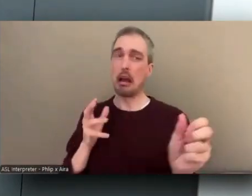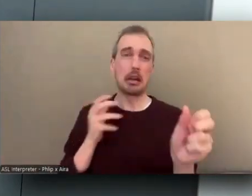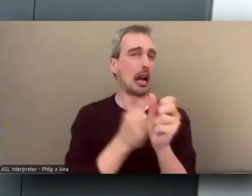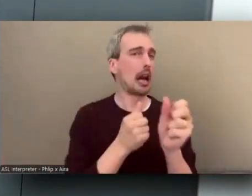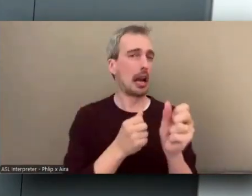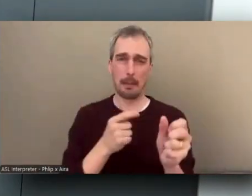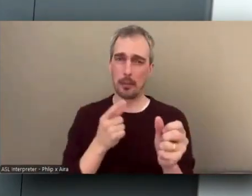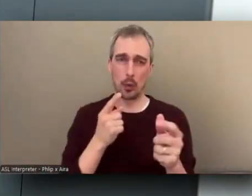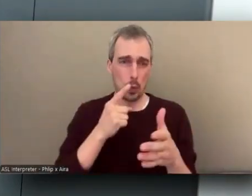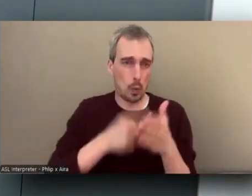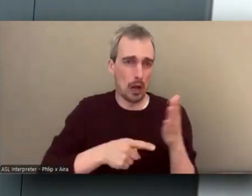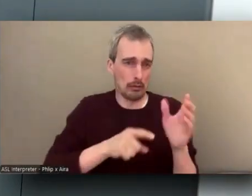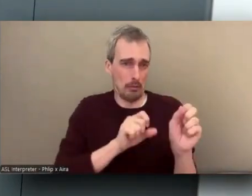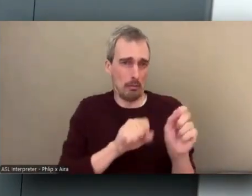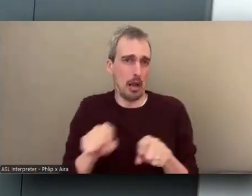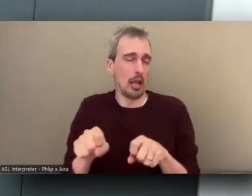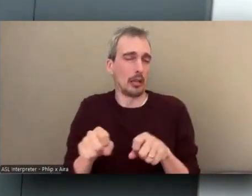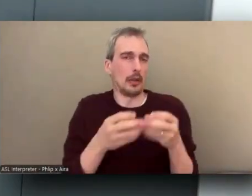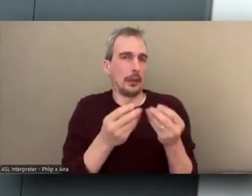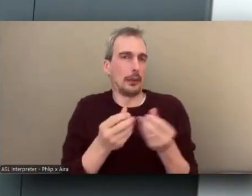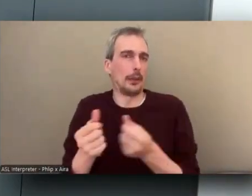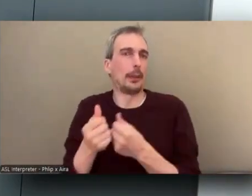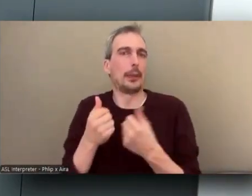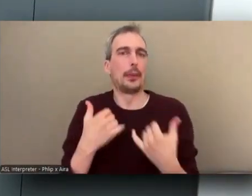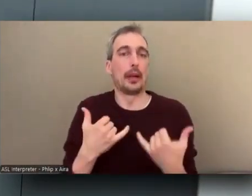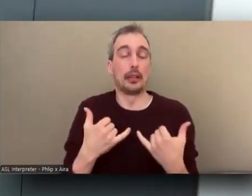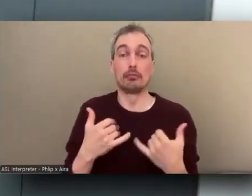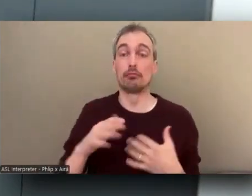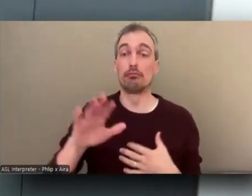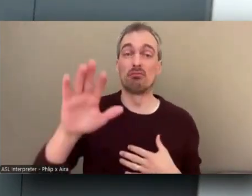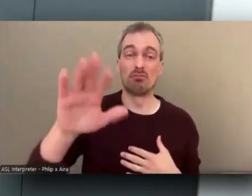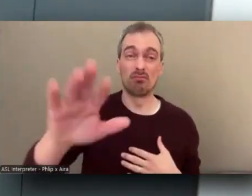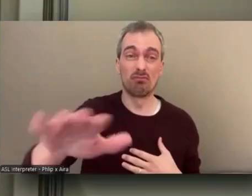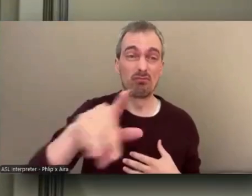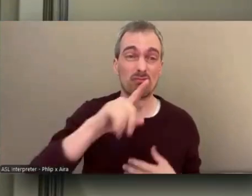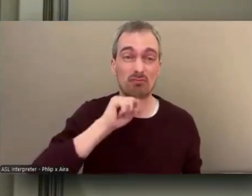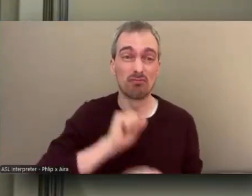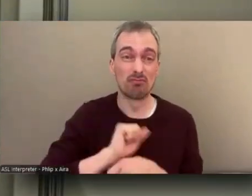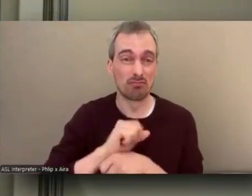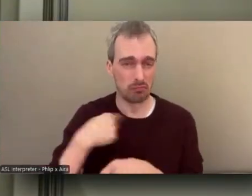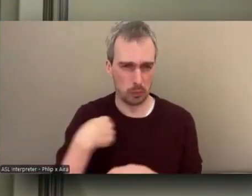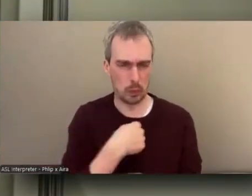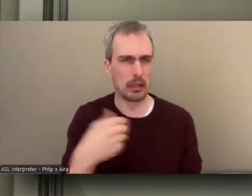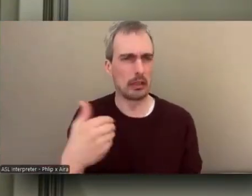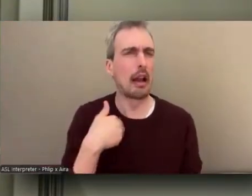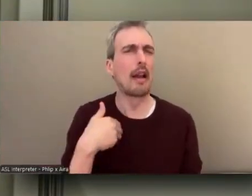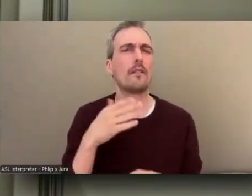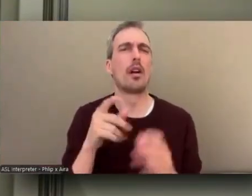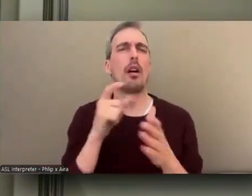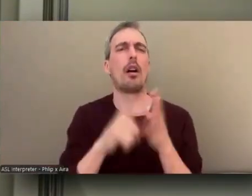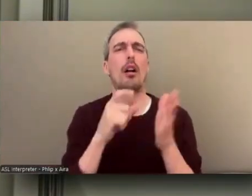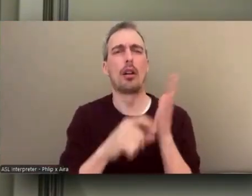So, Yeah. So we actually have an article coming out with Asana in a couple of weeks.